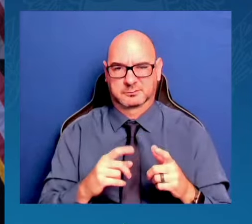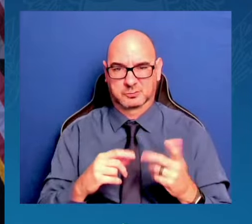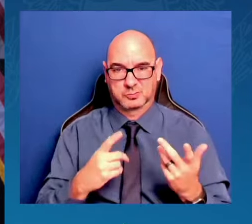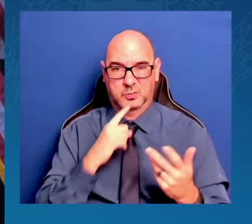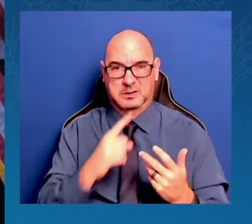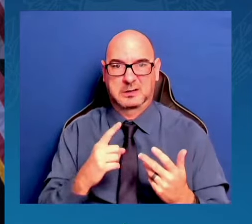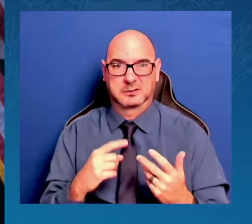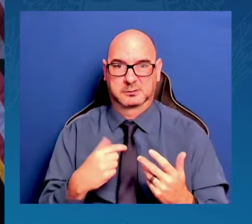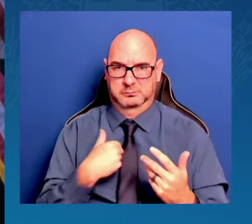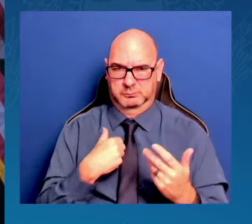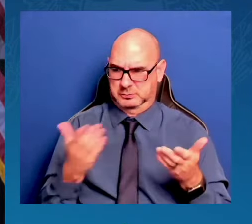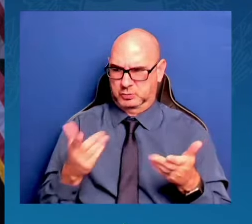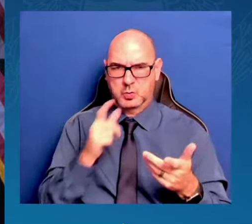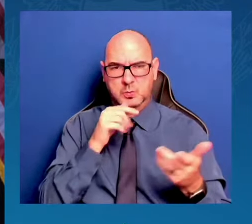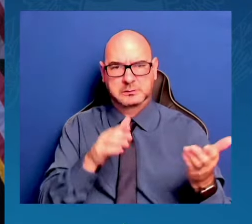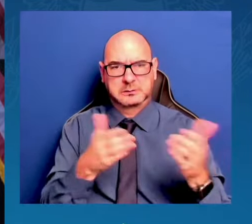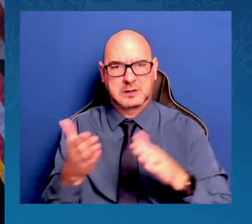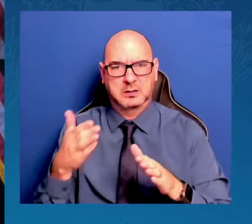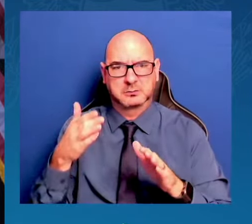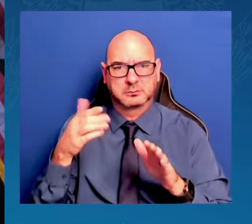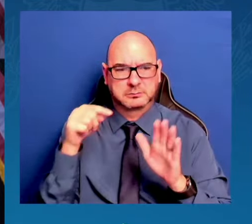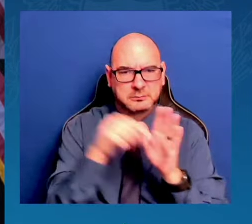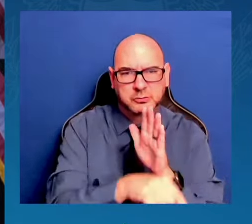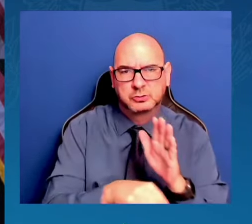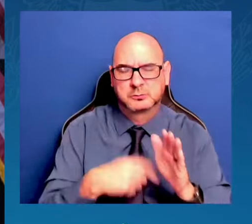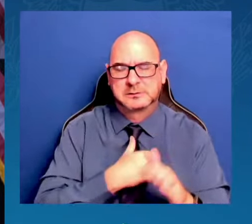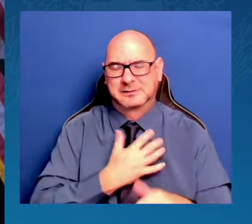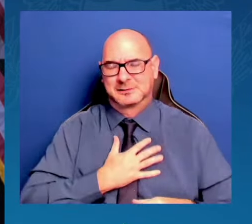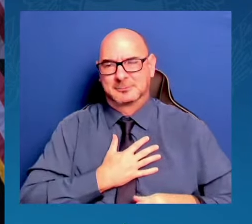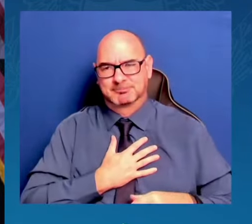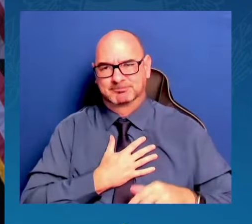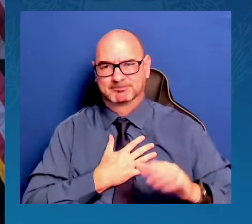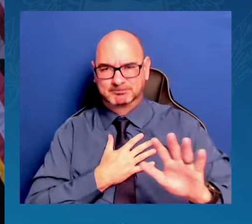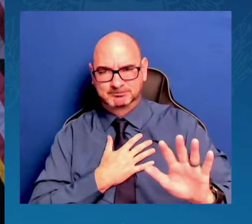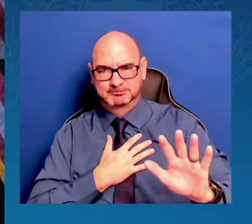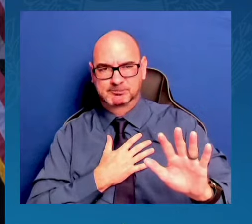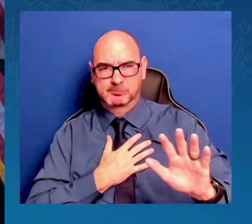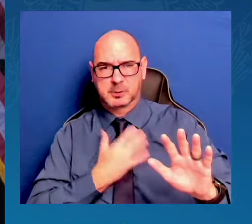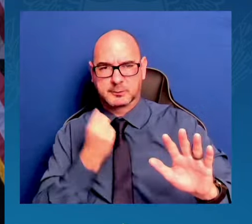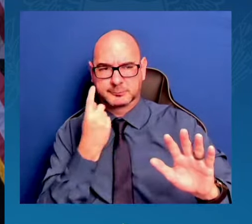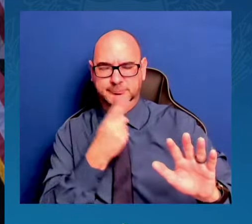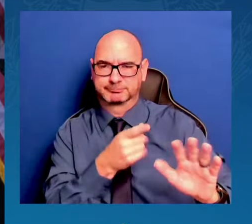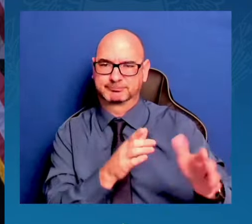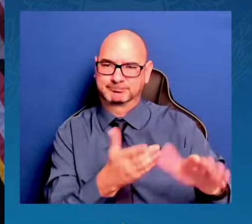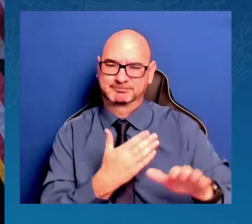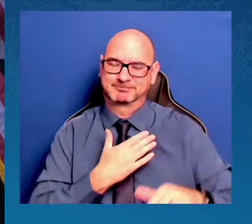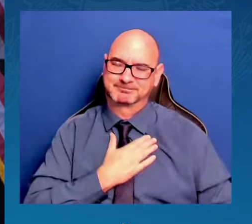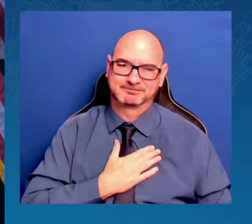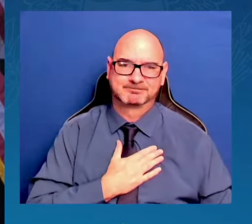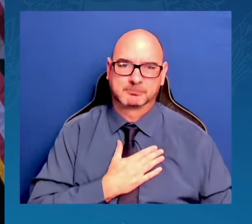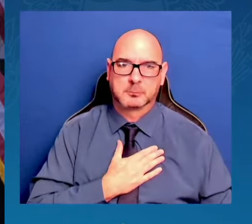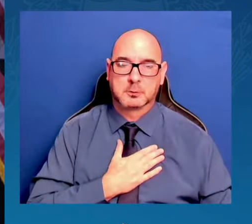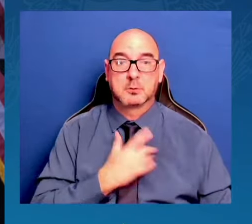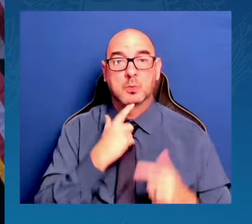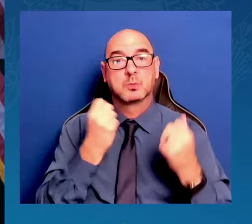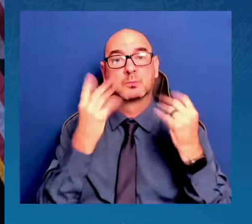as we pray for those who were injured, and as we grieve for those many people whose lives are forever changed.